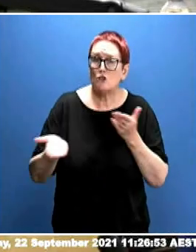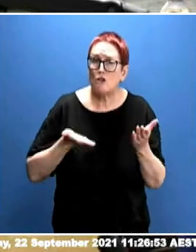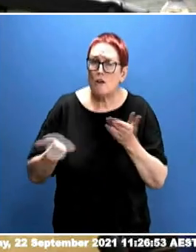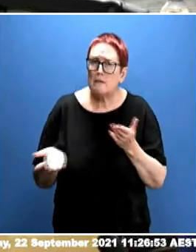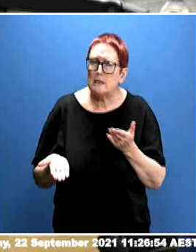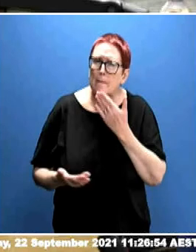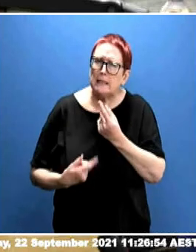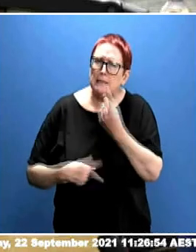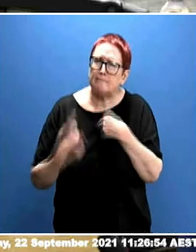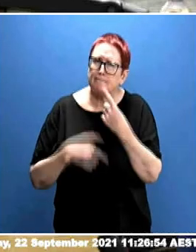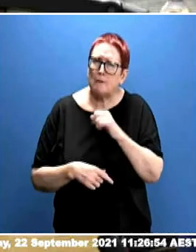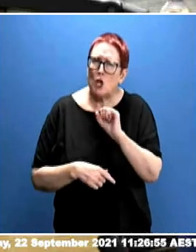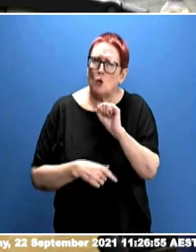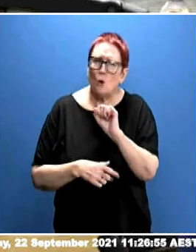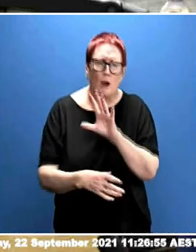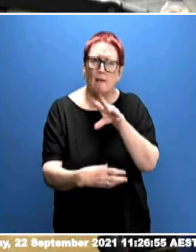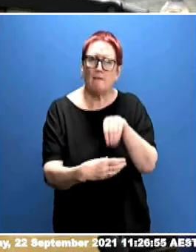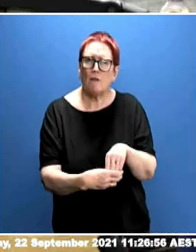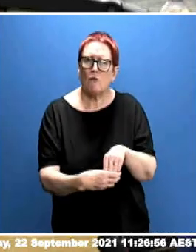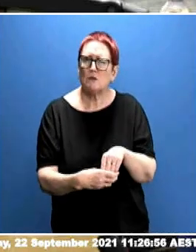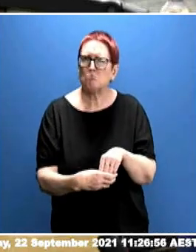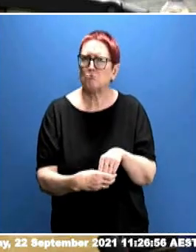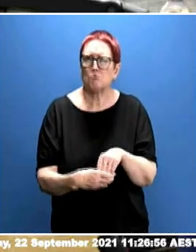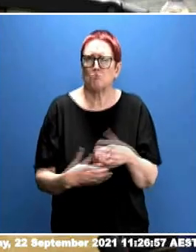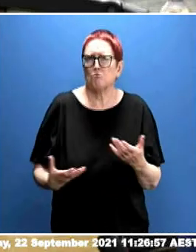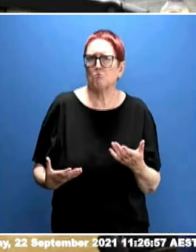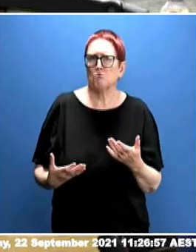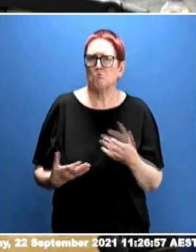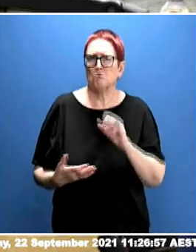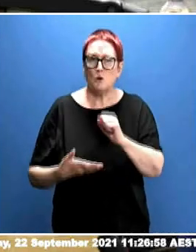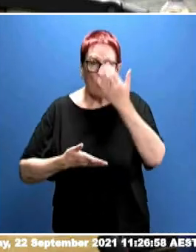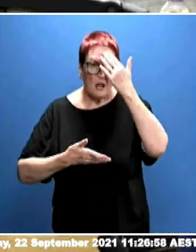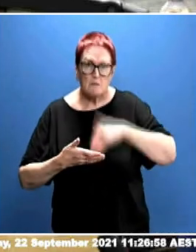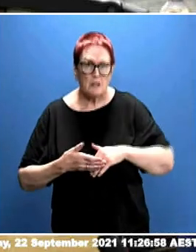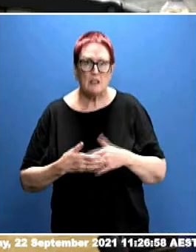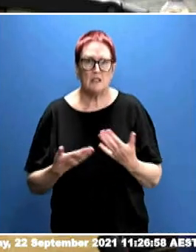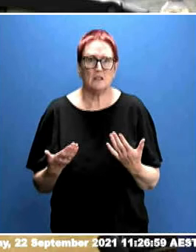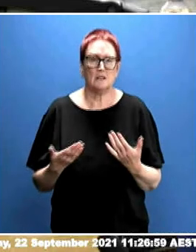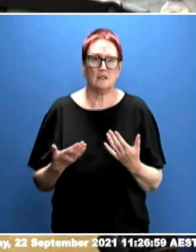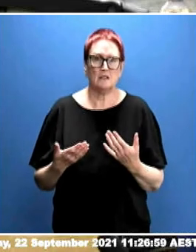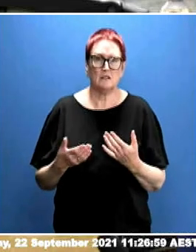please what your involvement and experience has been with the